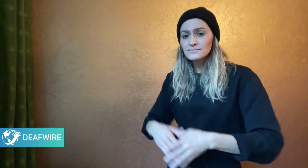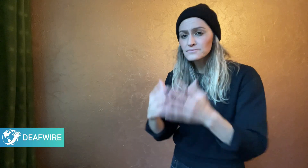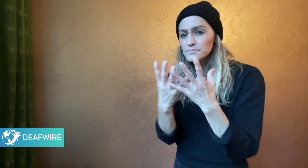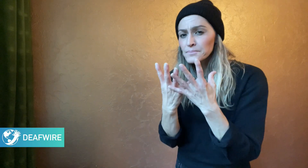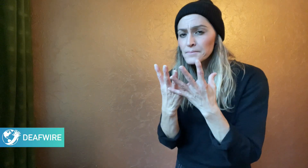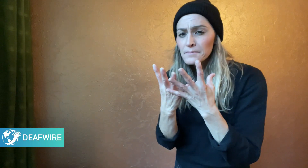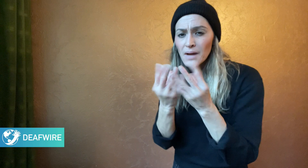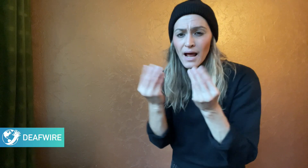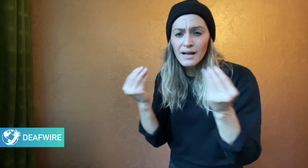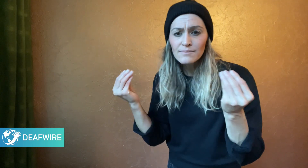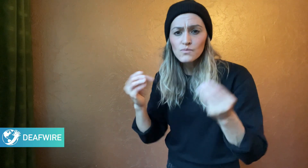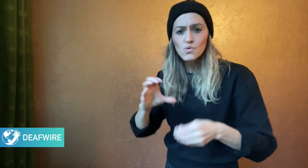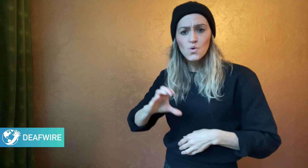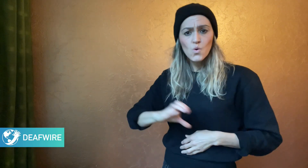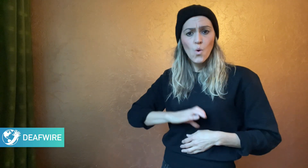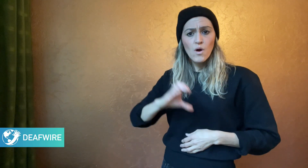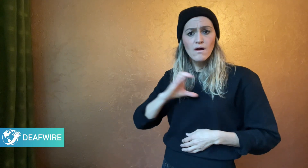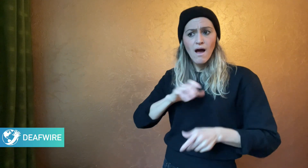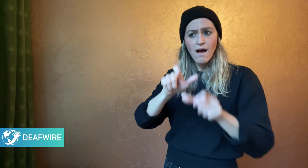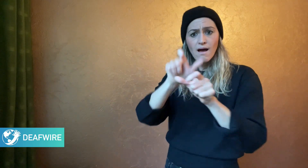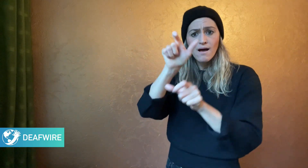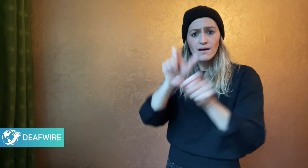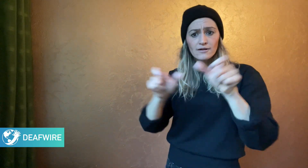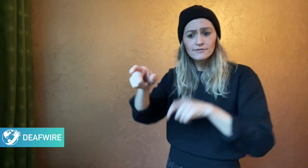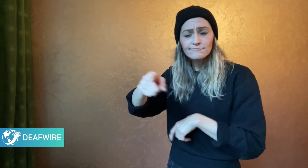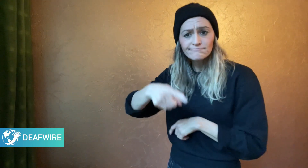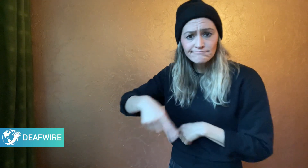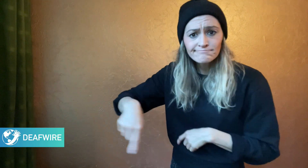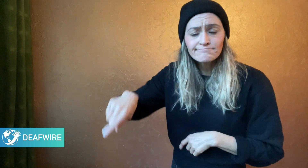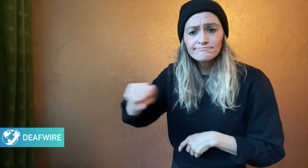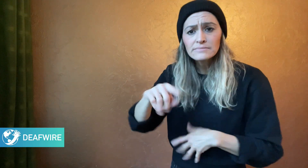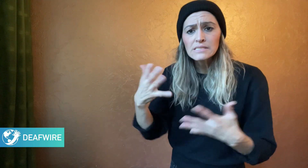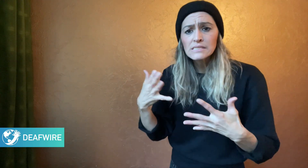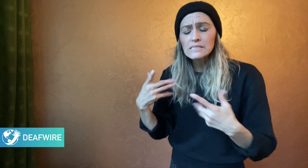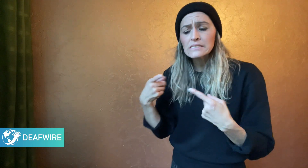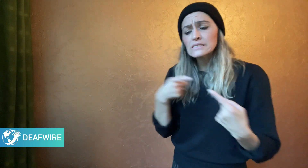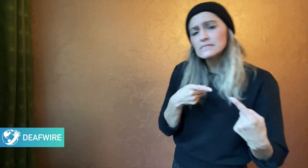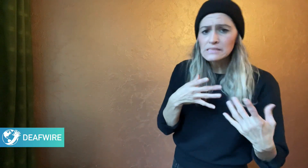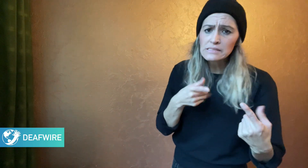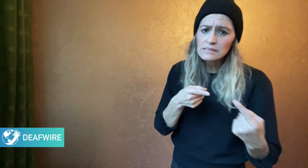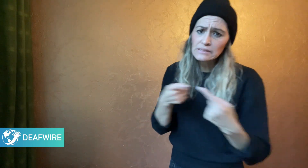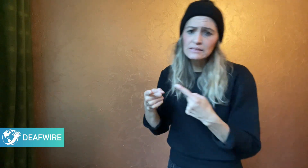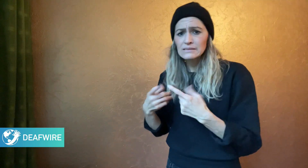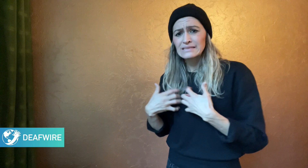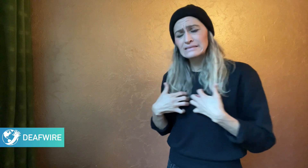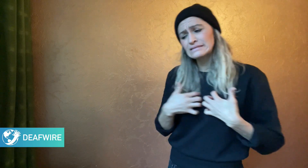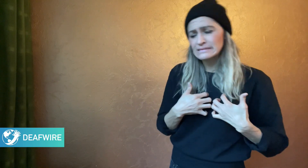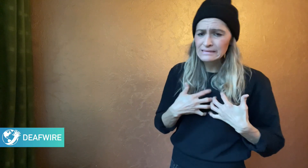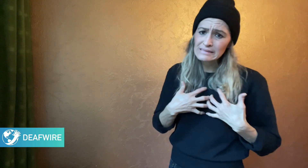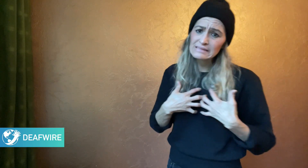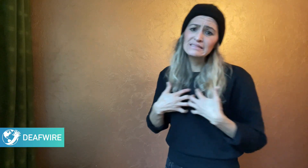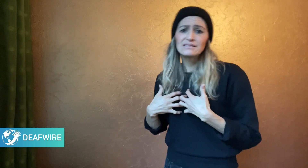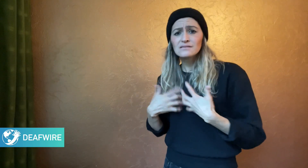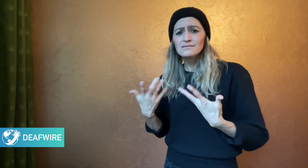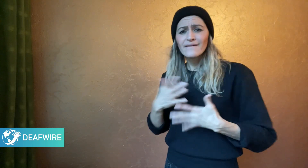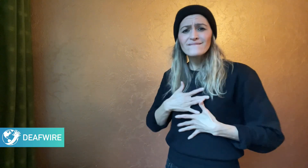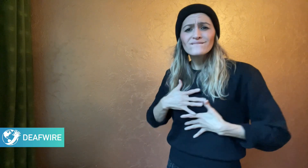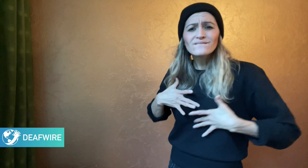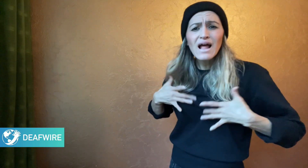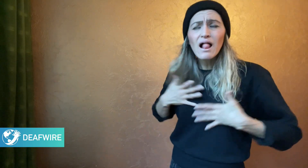Many CODAs face struggles and feelings of isolation being